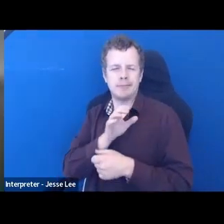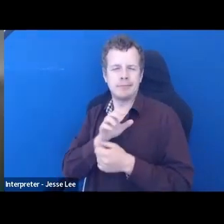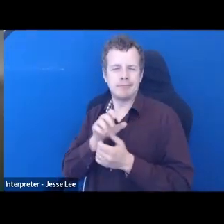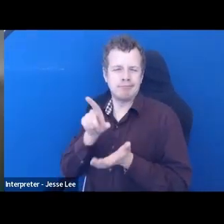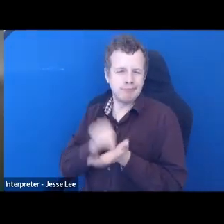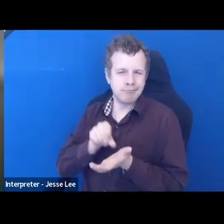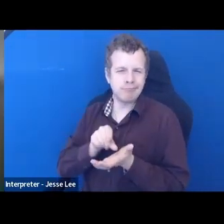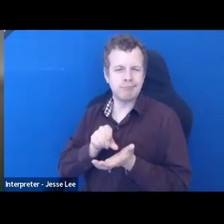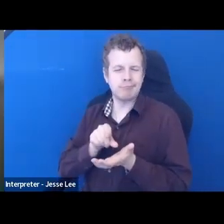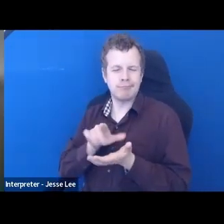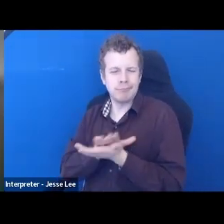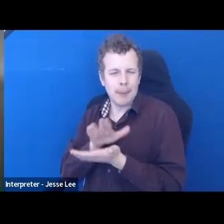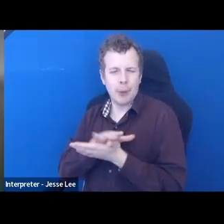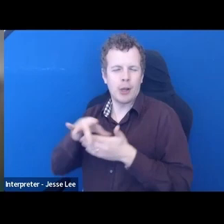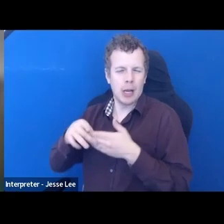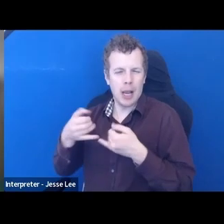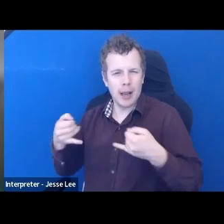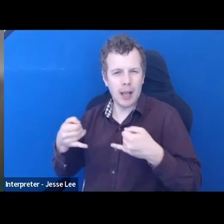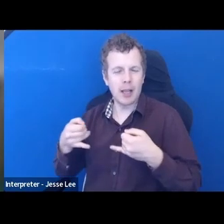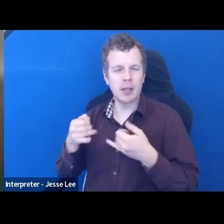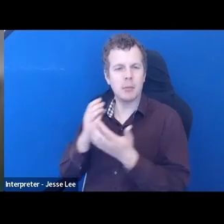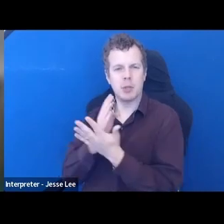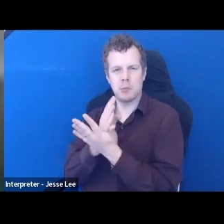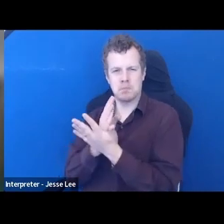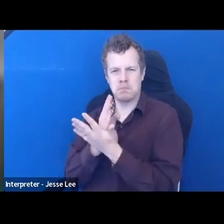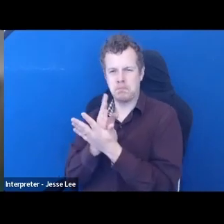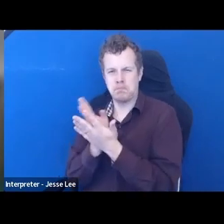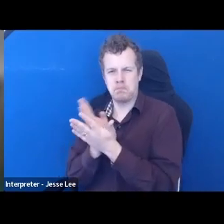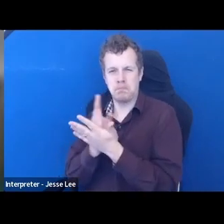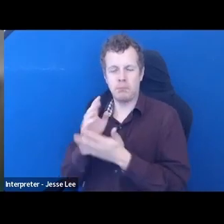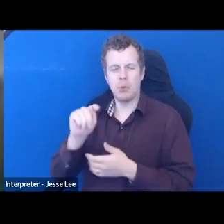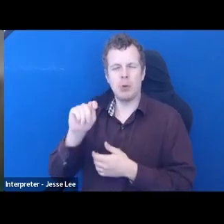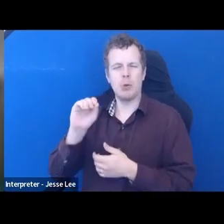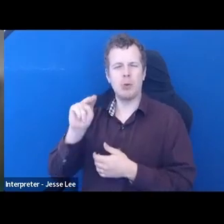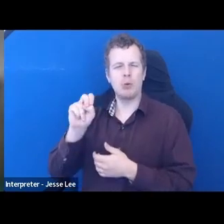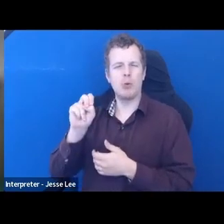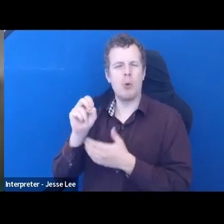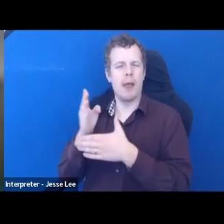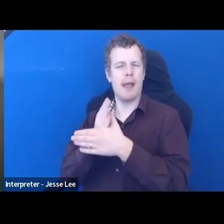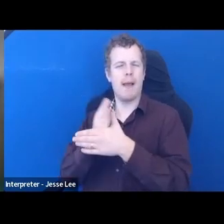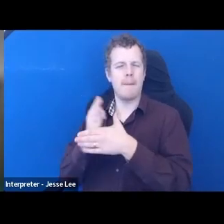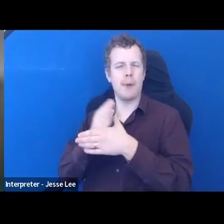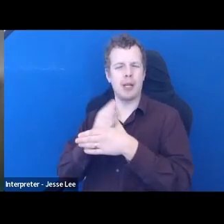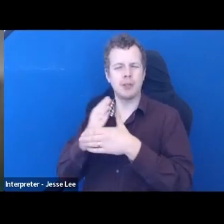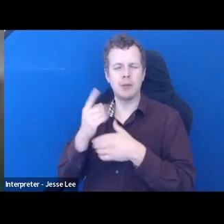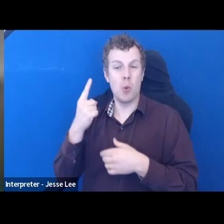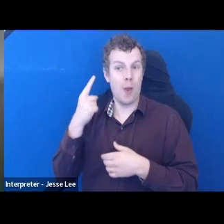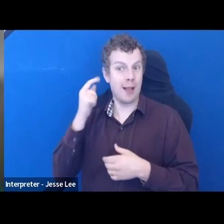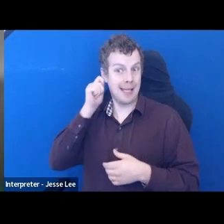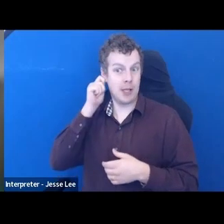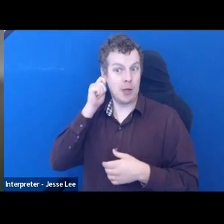to meet a pure tone average or the average of the thresholds in one ear at 500,